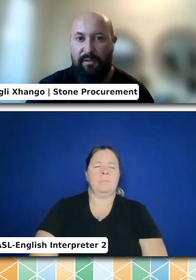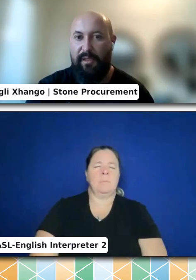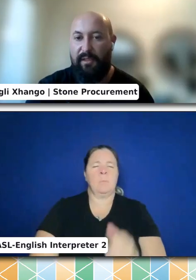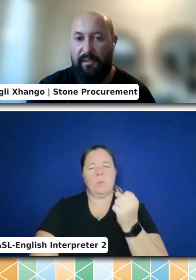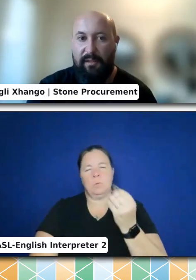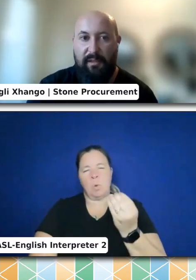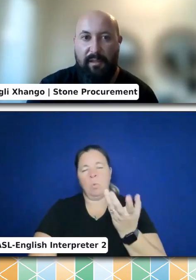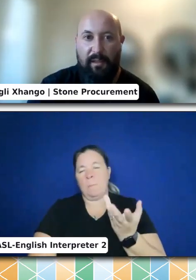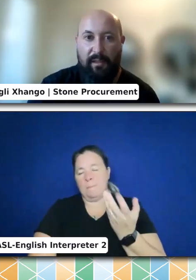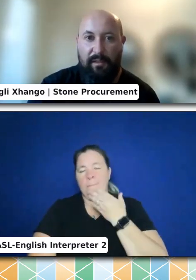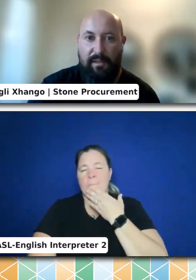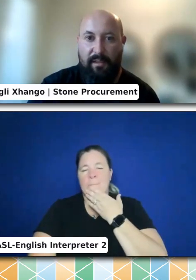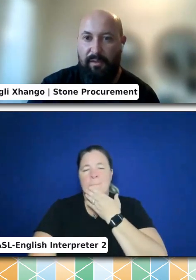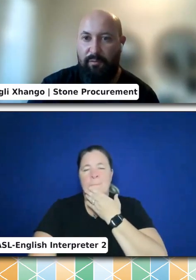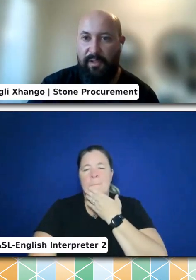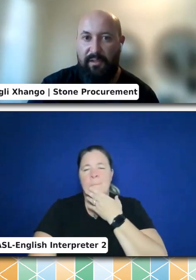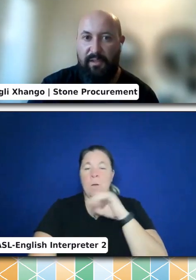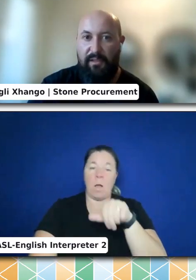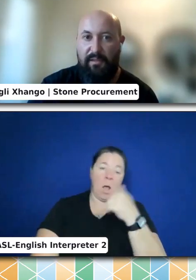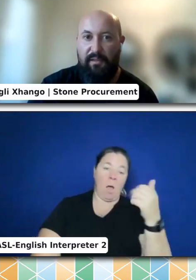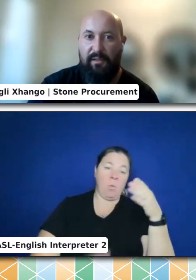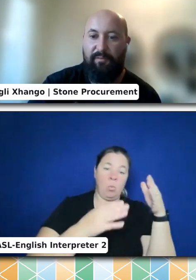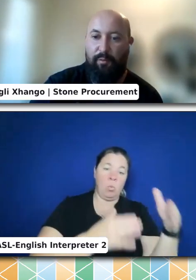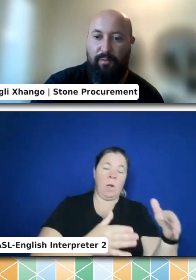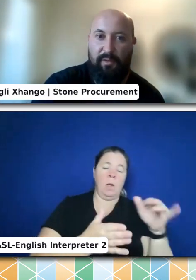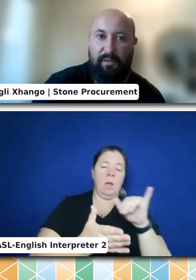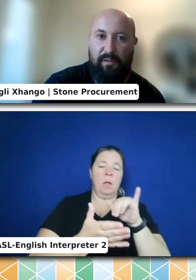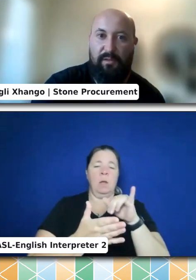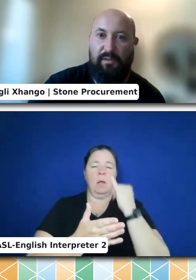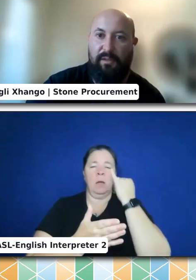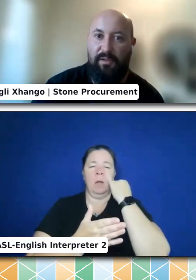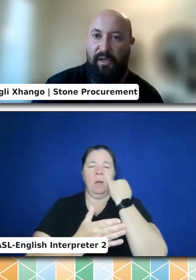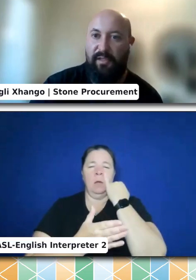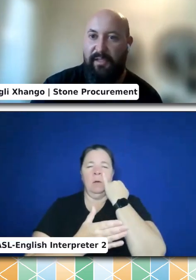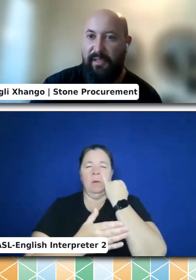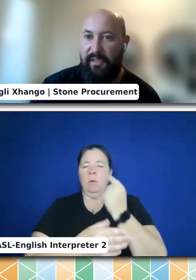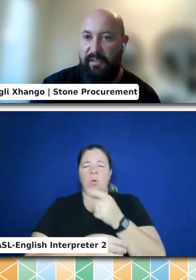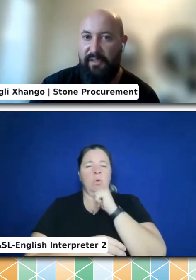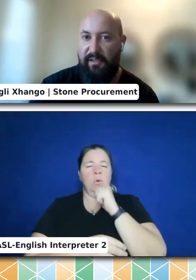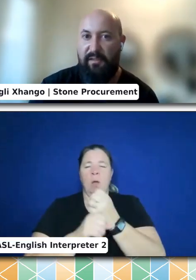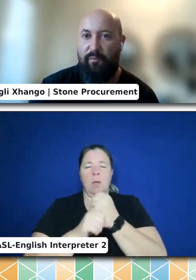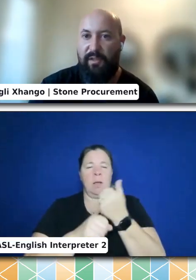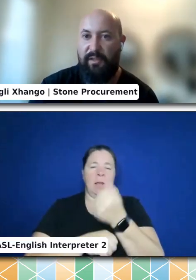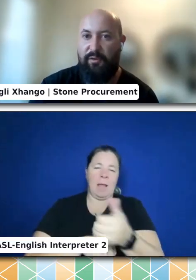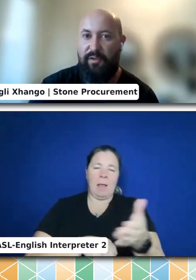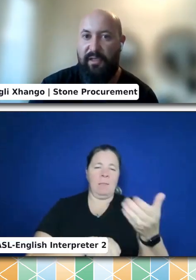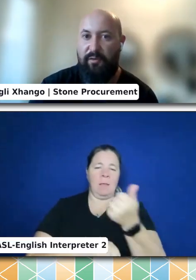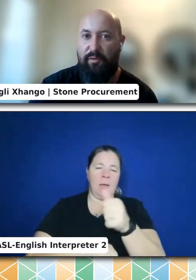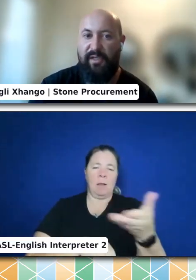Yeah. Uh, the other way that if you… are not getting anything within your category.